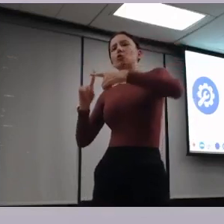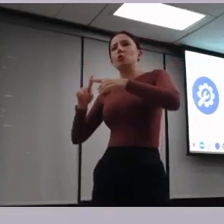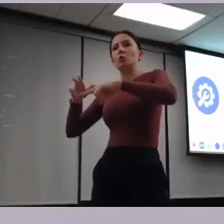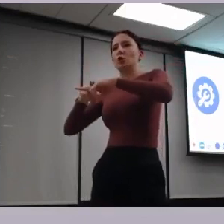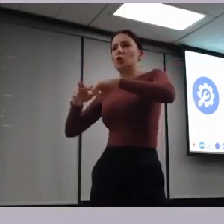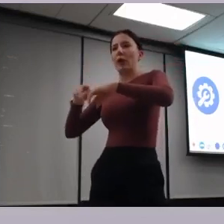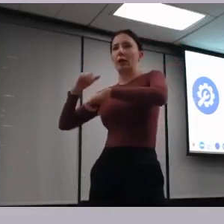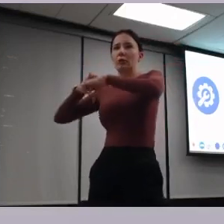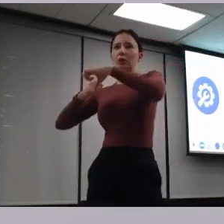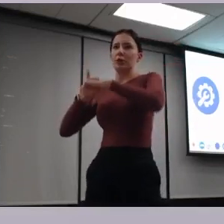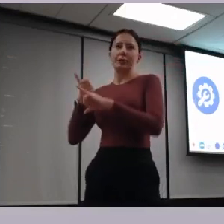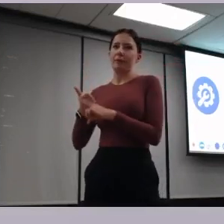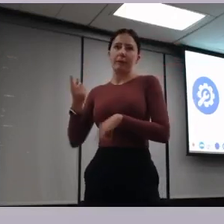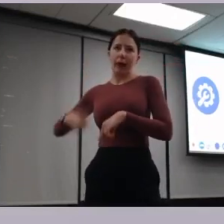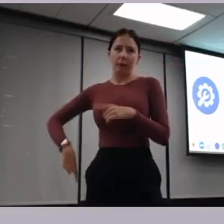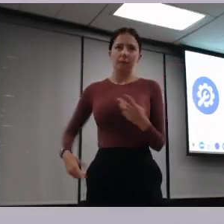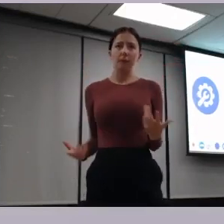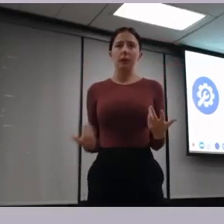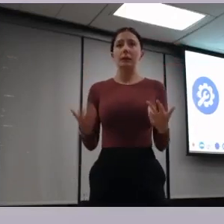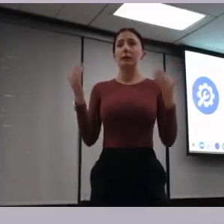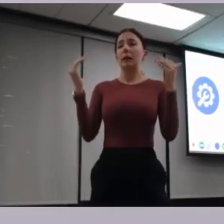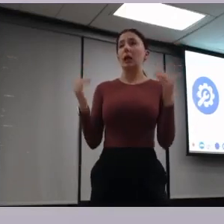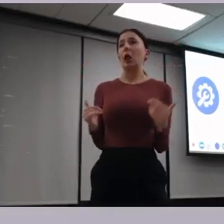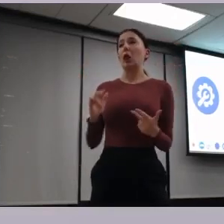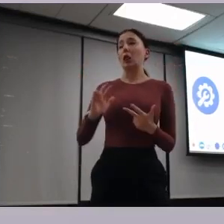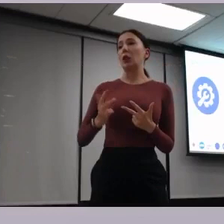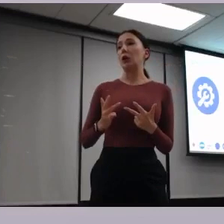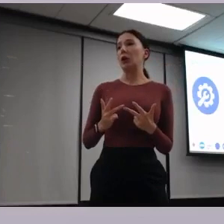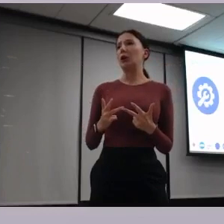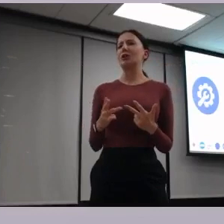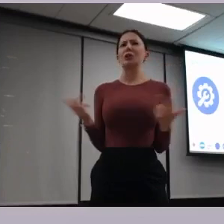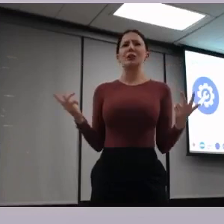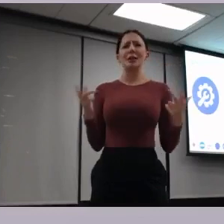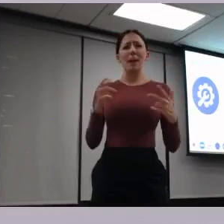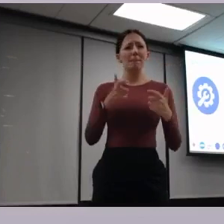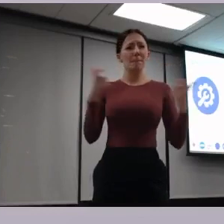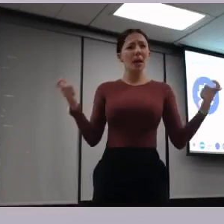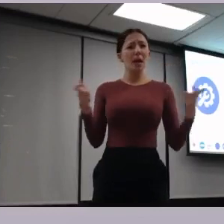Three There is an intensive stormwater management system underneath the structure.